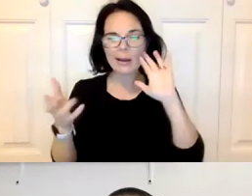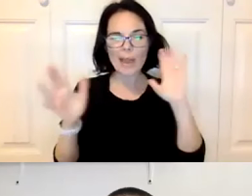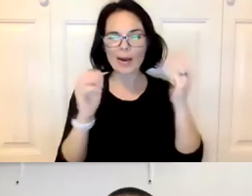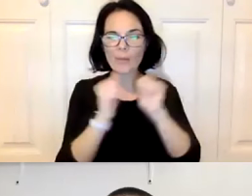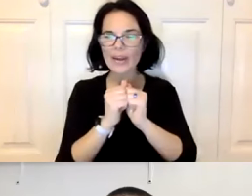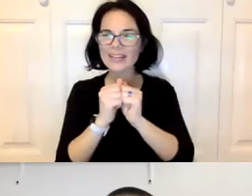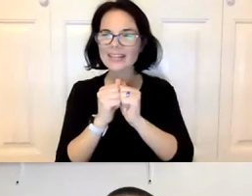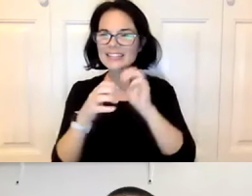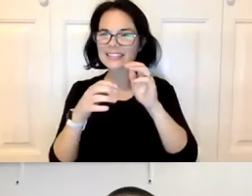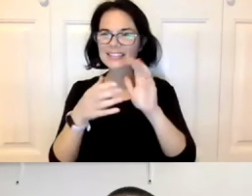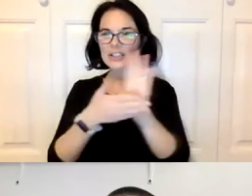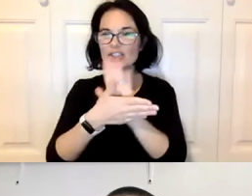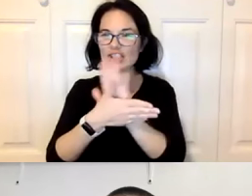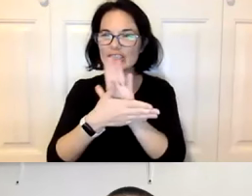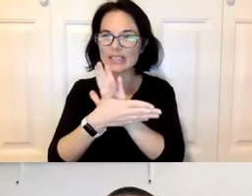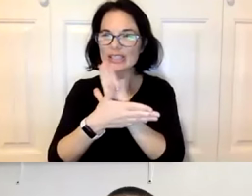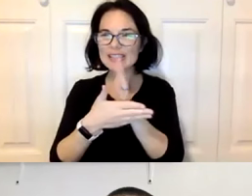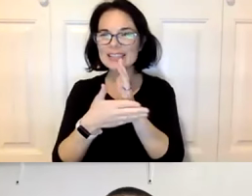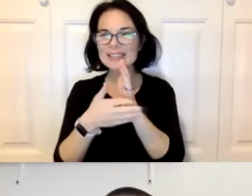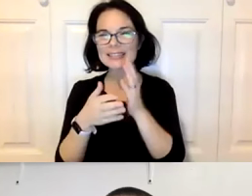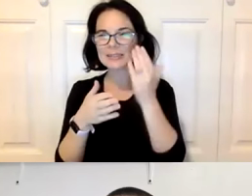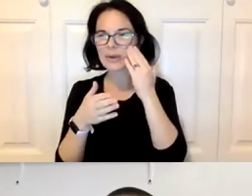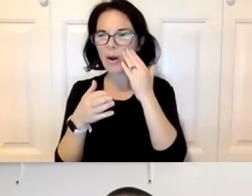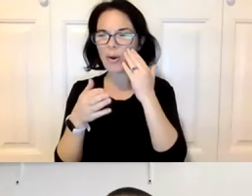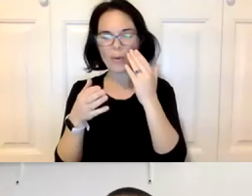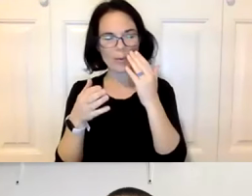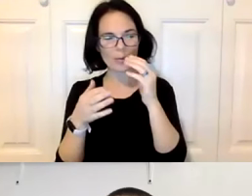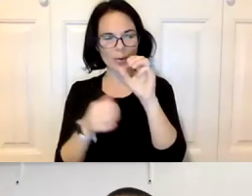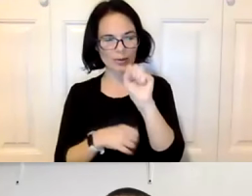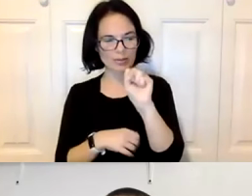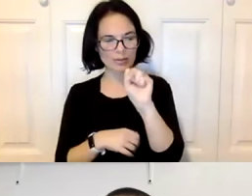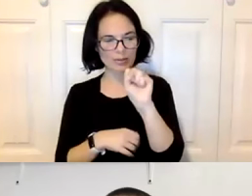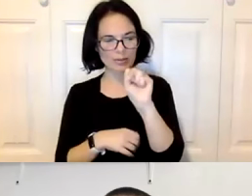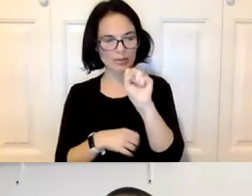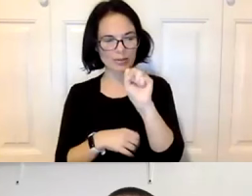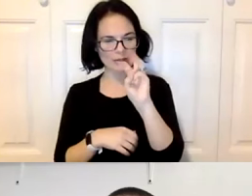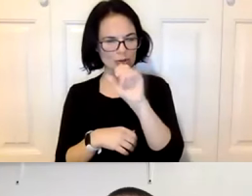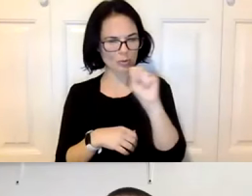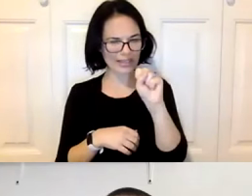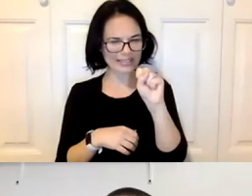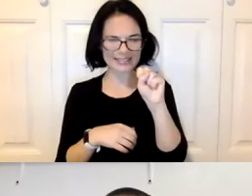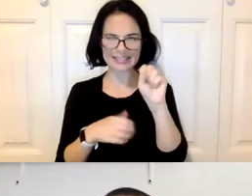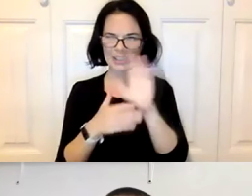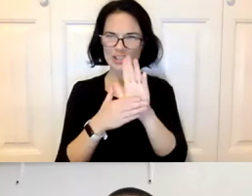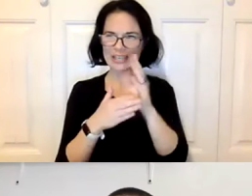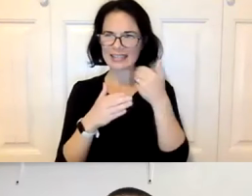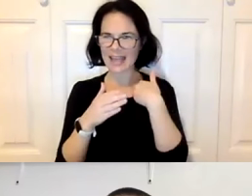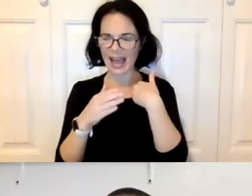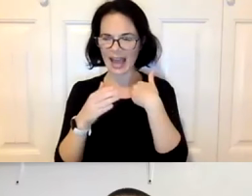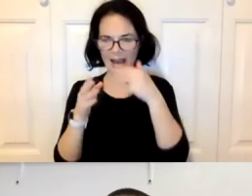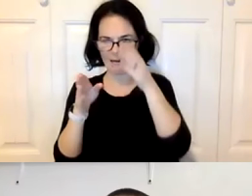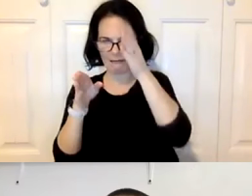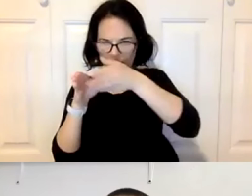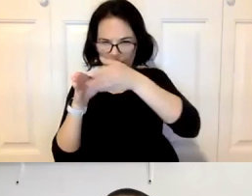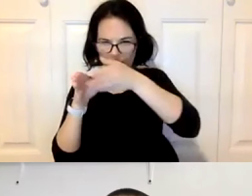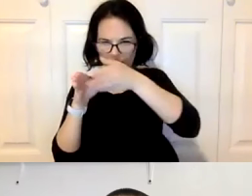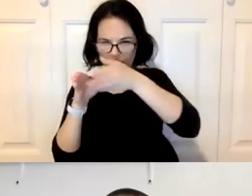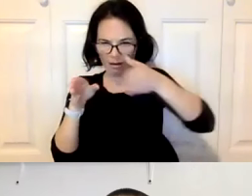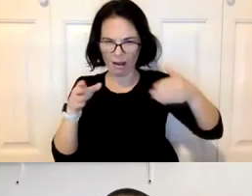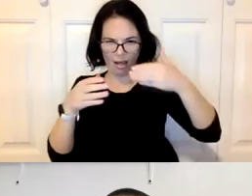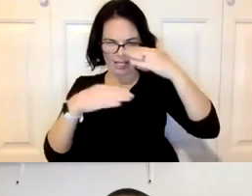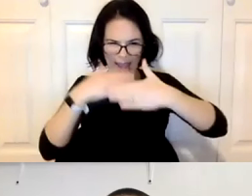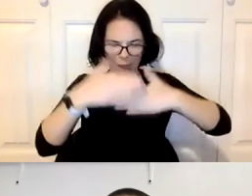We want to layer multiple activities for us to keep ourselves as safe as possible, to try to